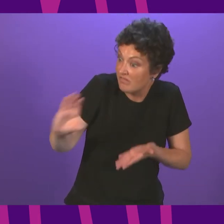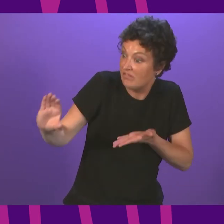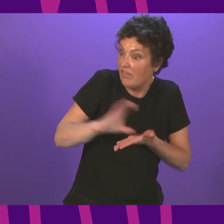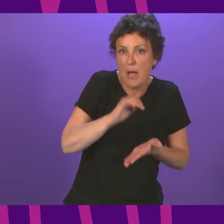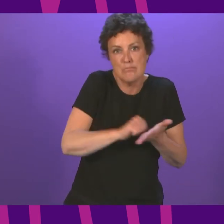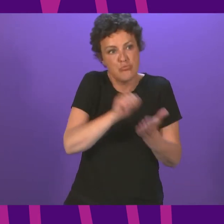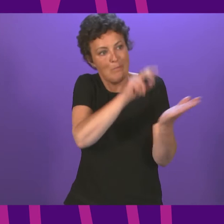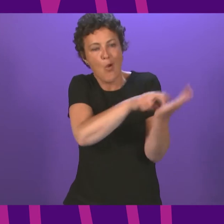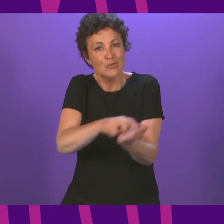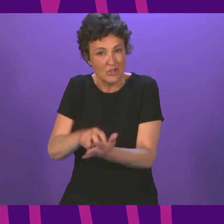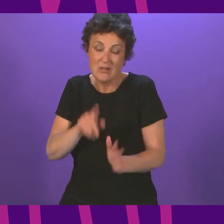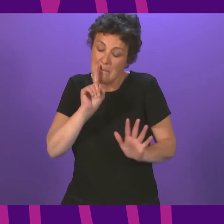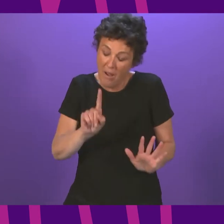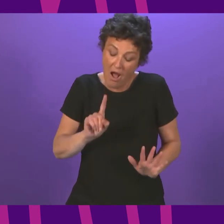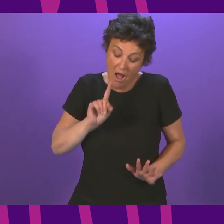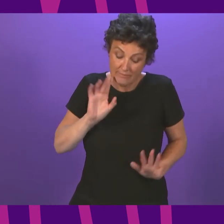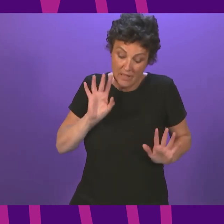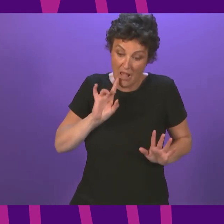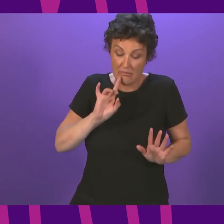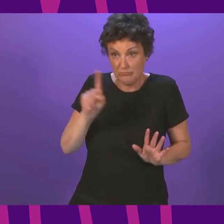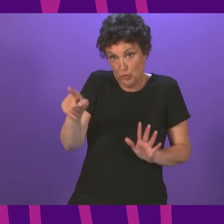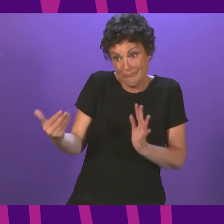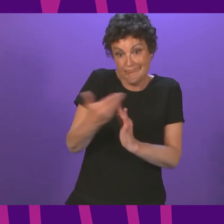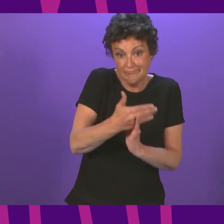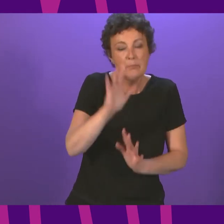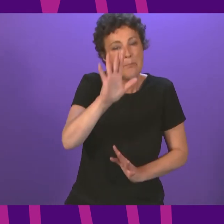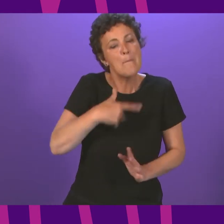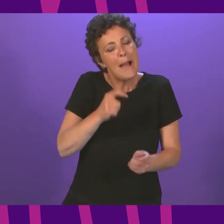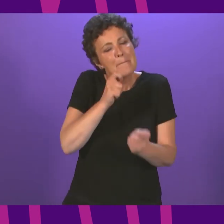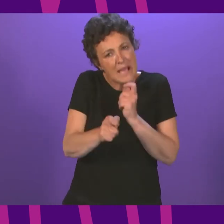It is fair to say that amendment 11 matches this Parliament’s established mission in